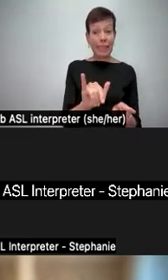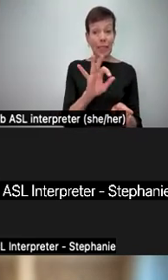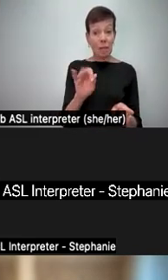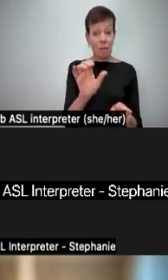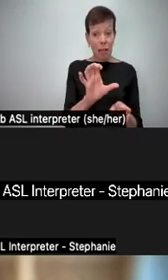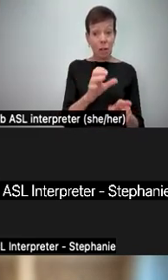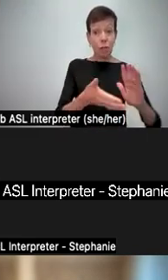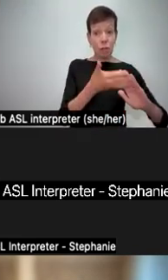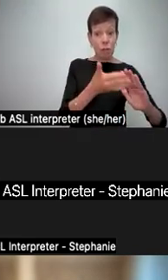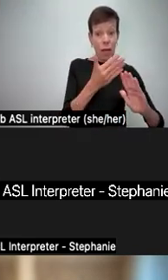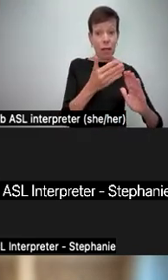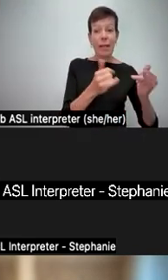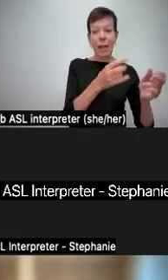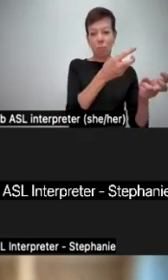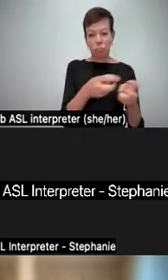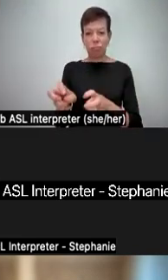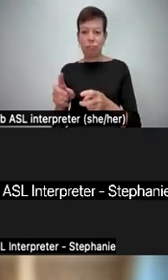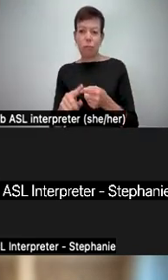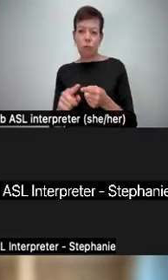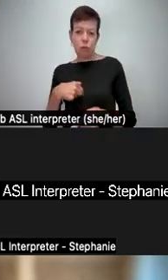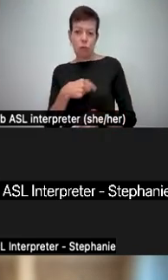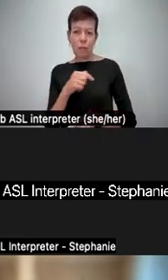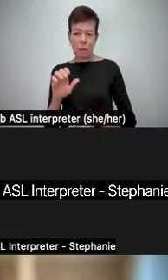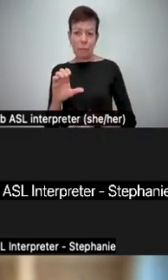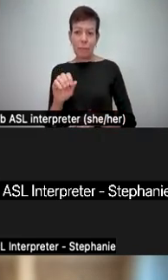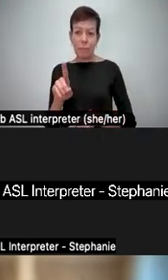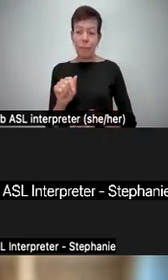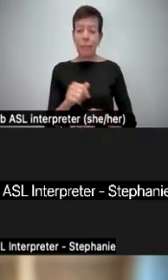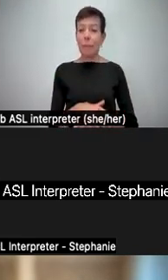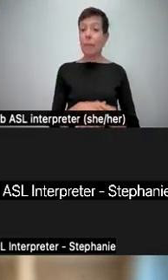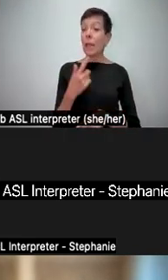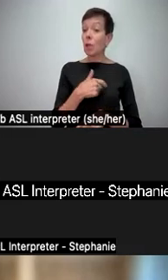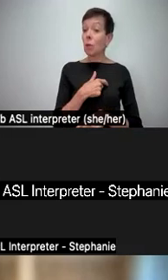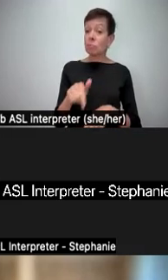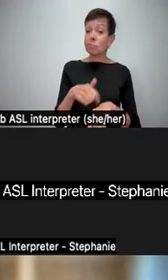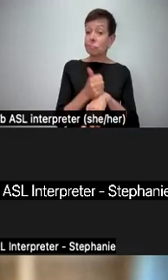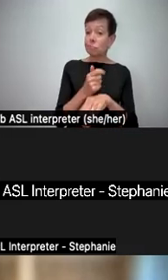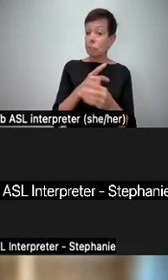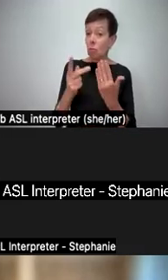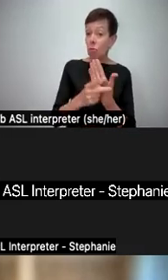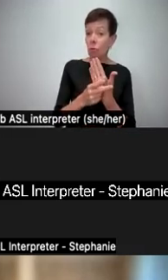We are creating a Public Art program that is engaging and relevant and accountable. This